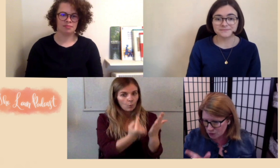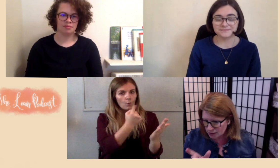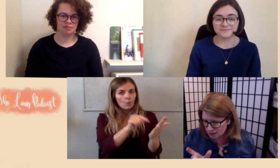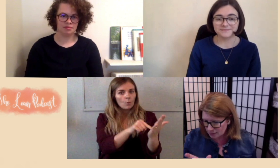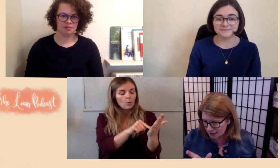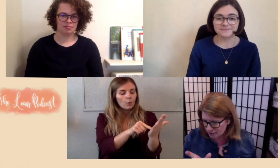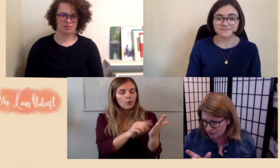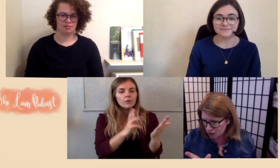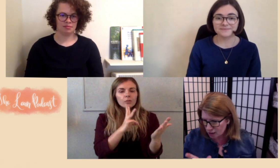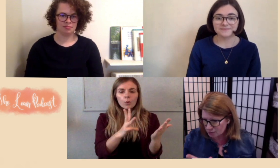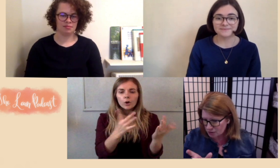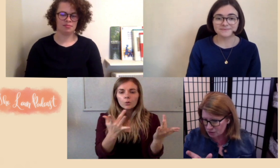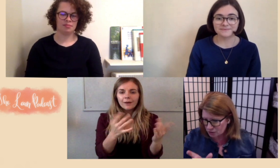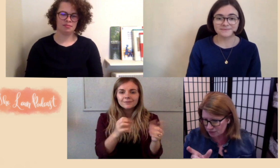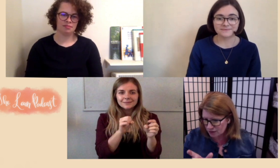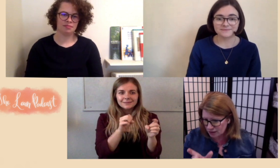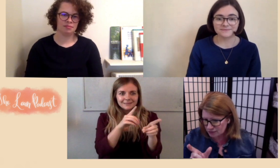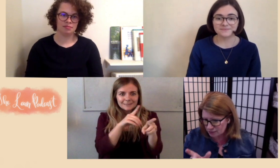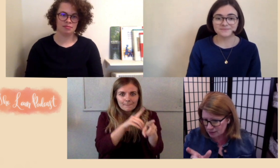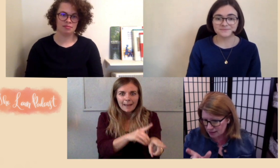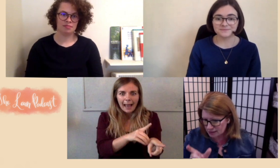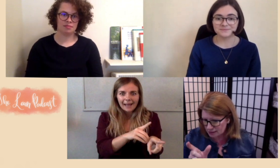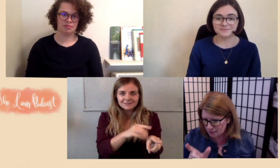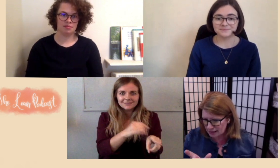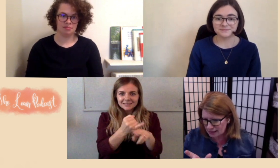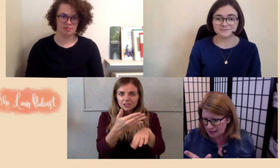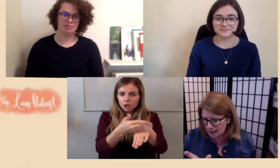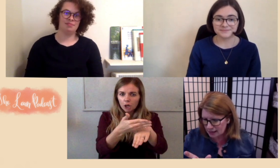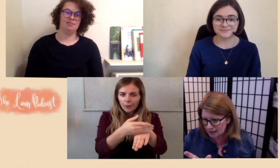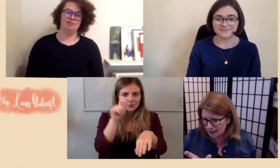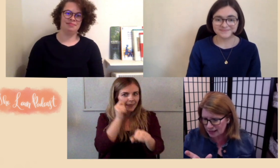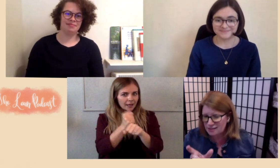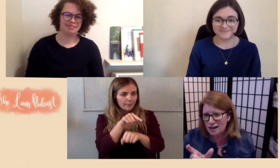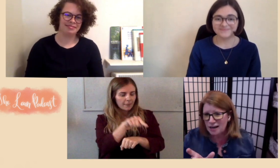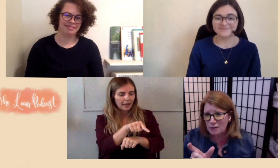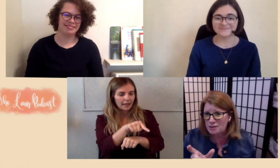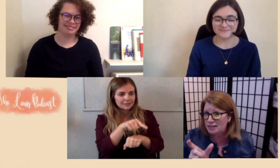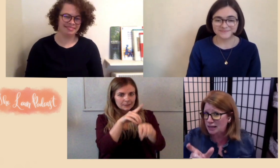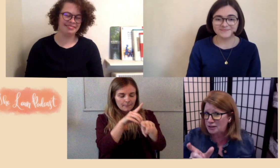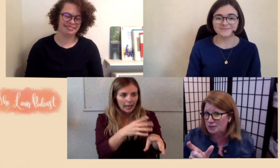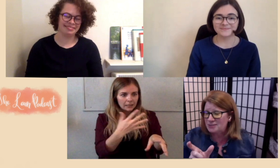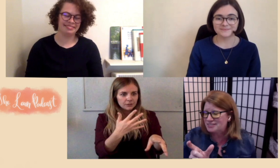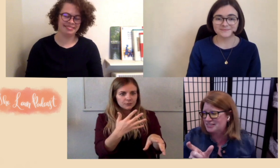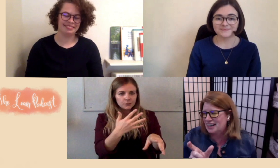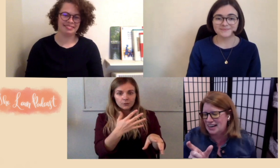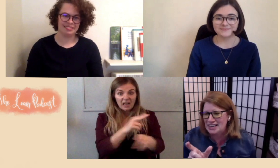It's just what the job is asking you to do. And I know that that sort of sounds